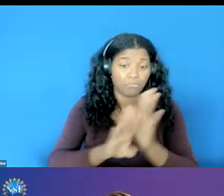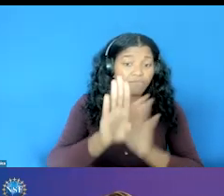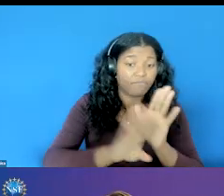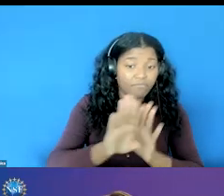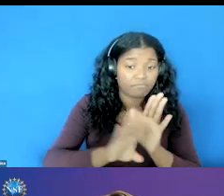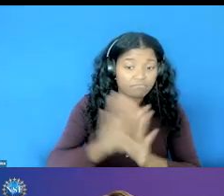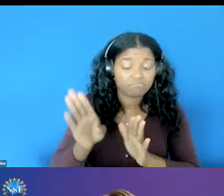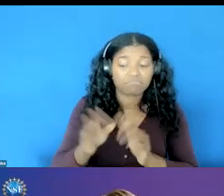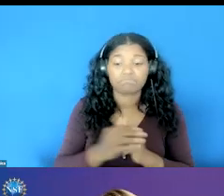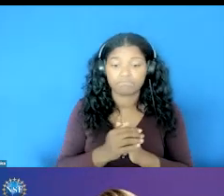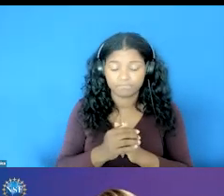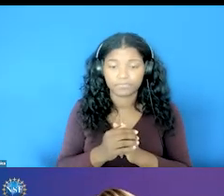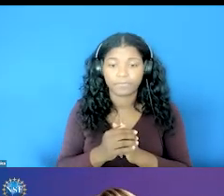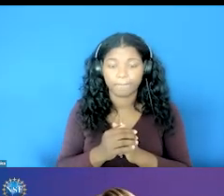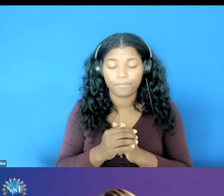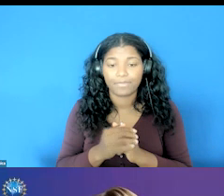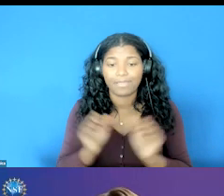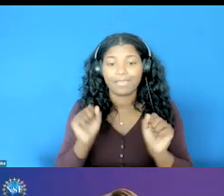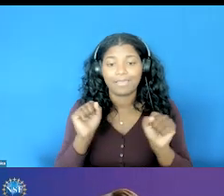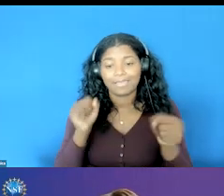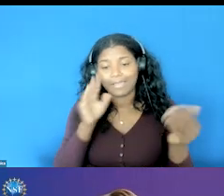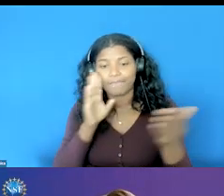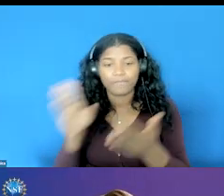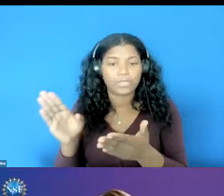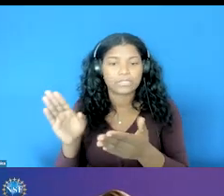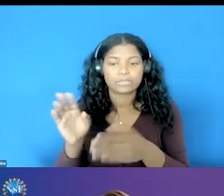to focus on implementing the use of NEON data in their classroom.